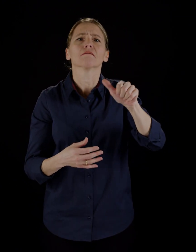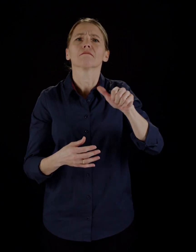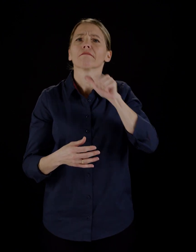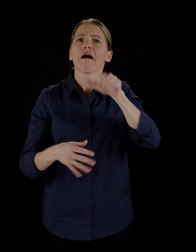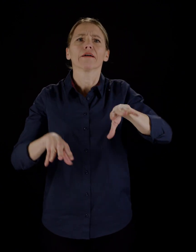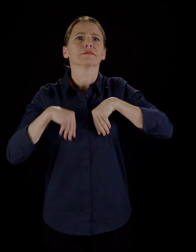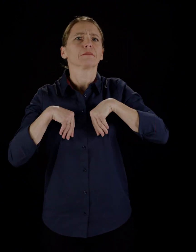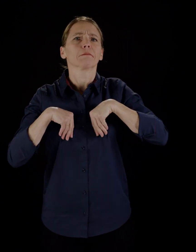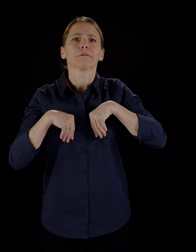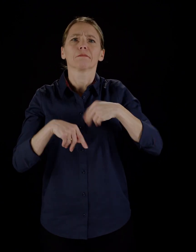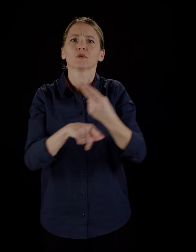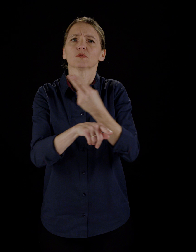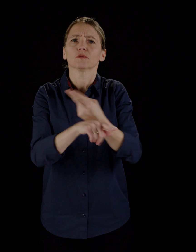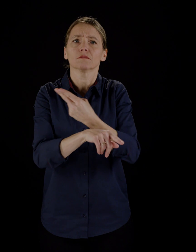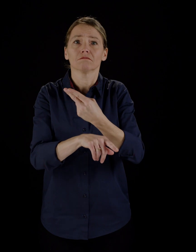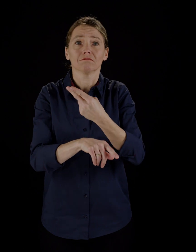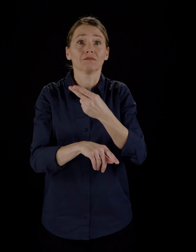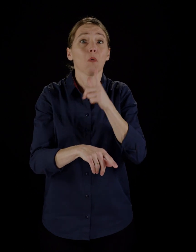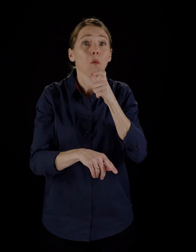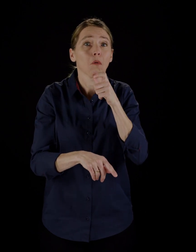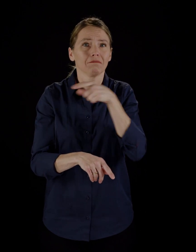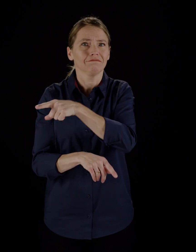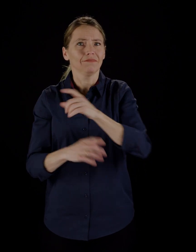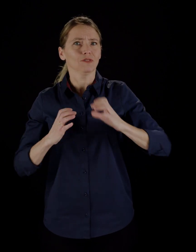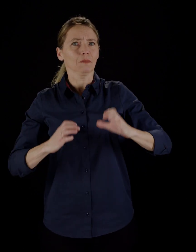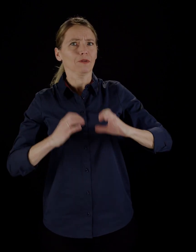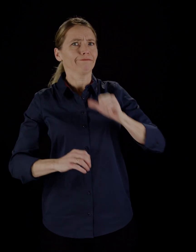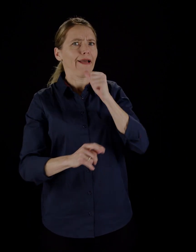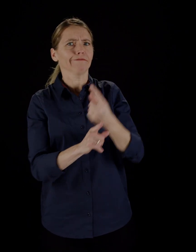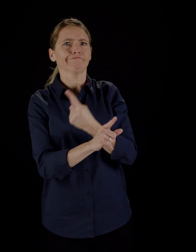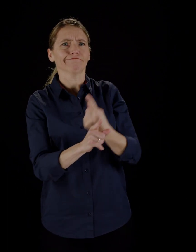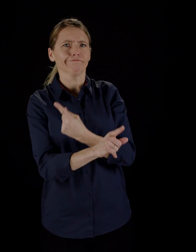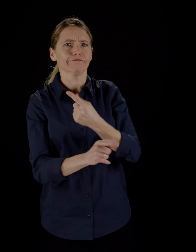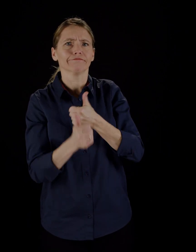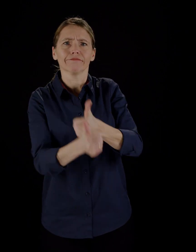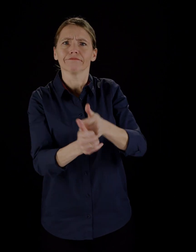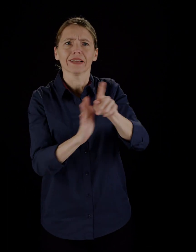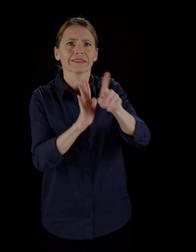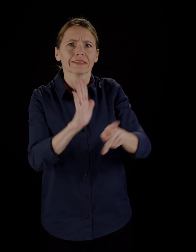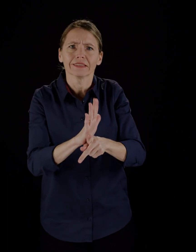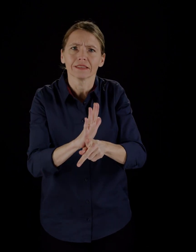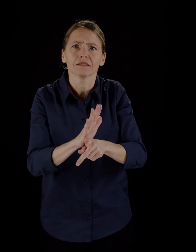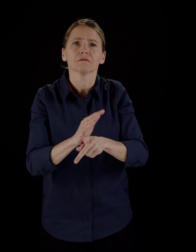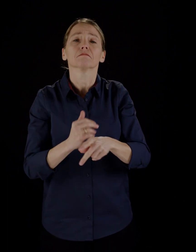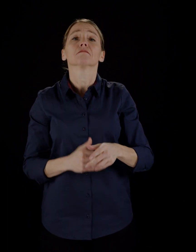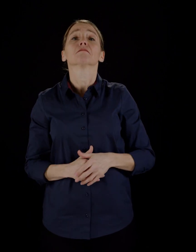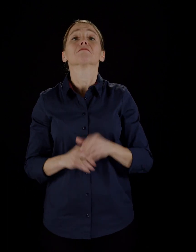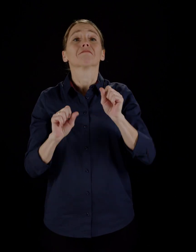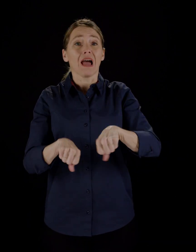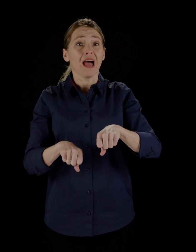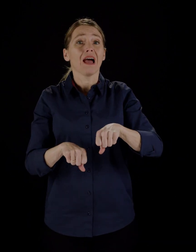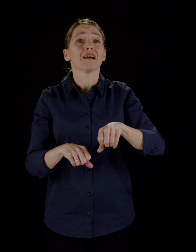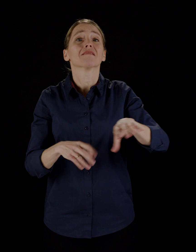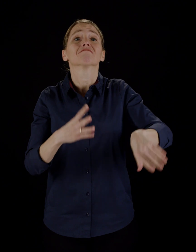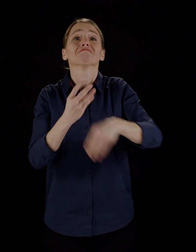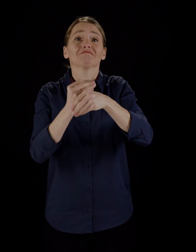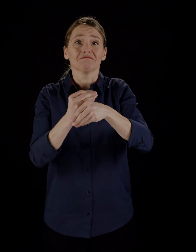Unacceptable use of the service includes participating in illegal activity, cyberbullying and harassment,